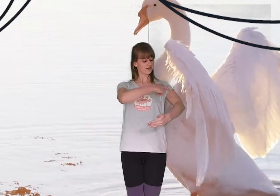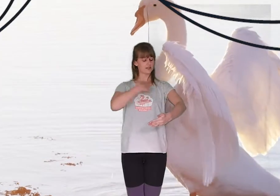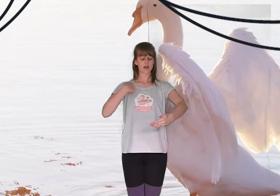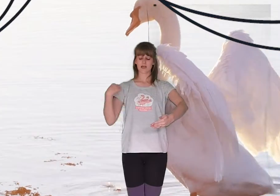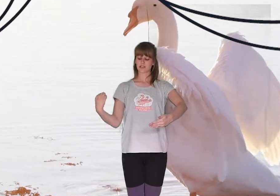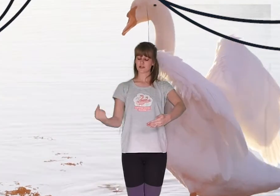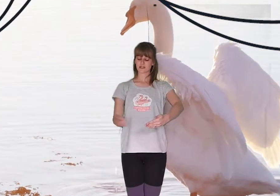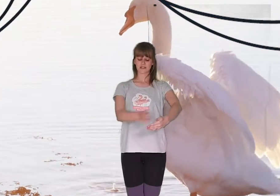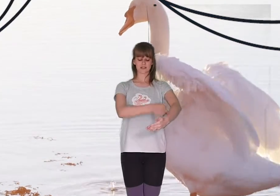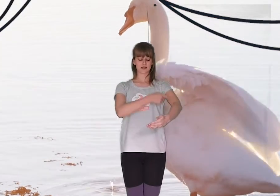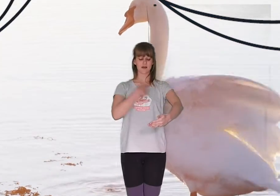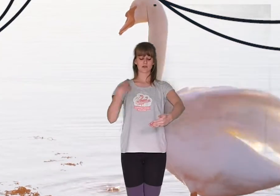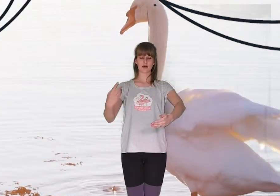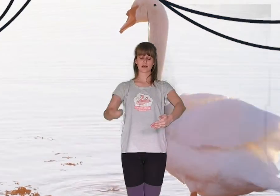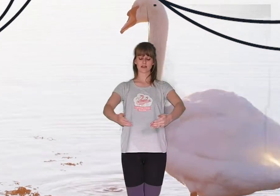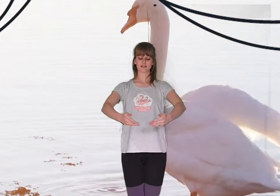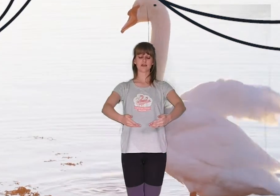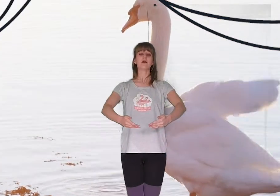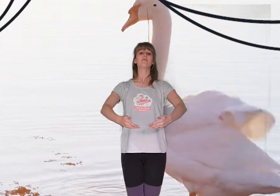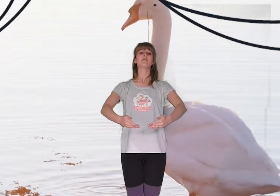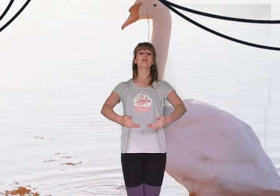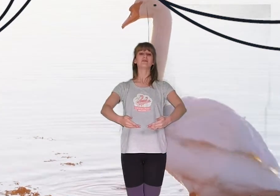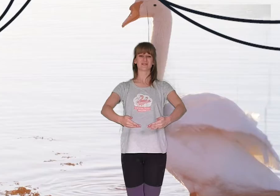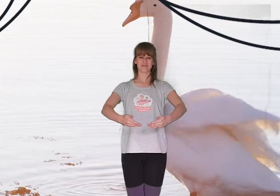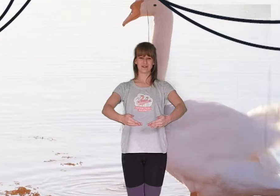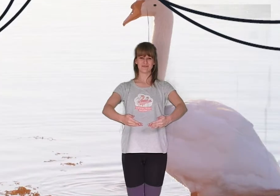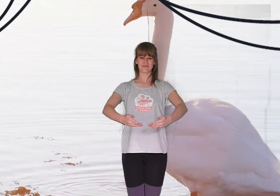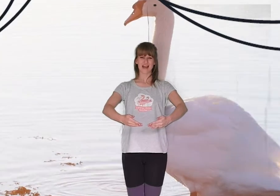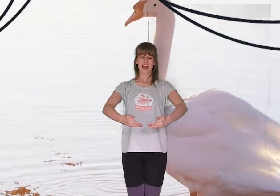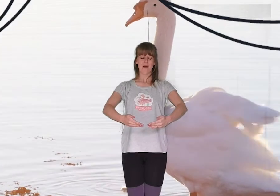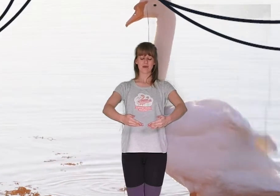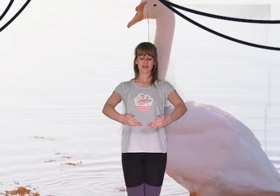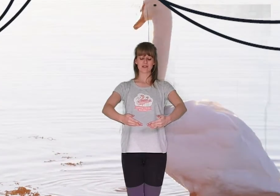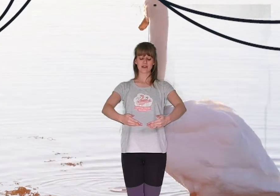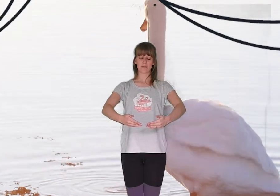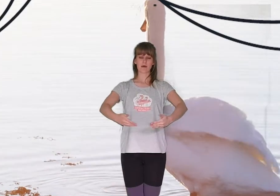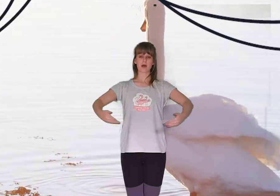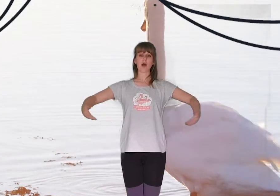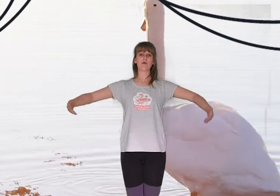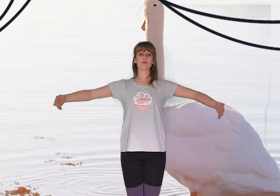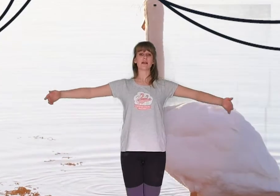us so you can see a circle like this, beautiful, and we can think about opening